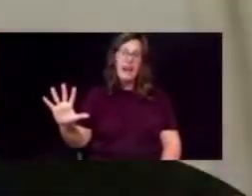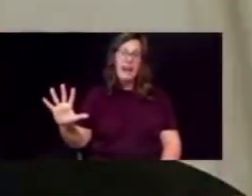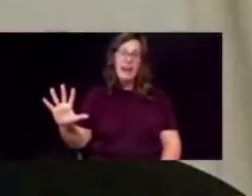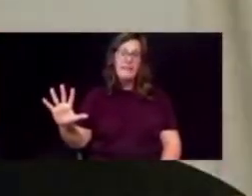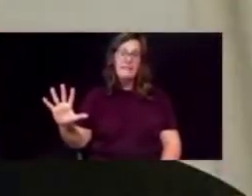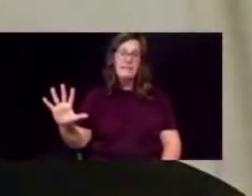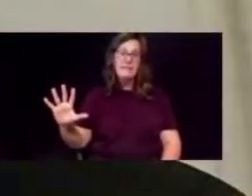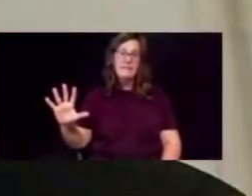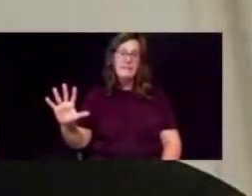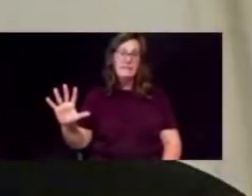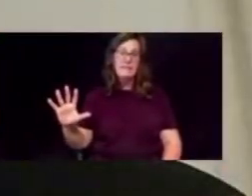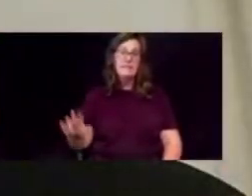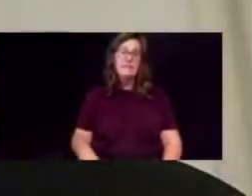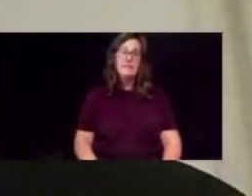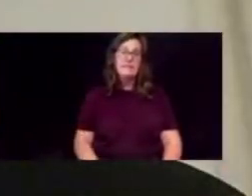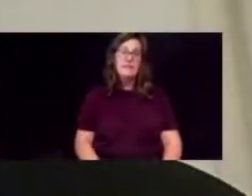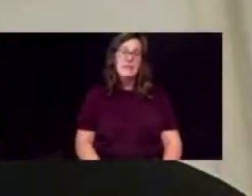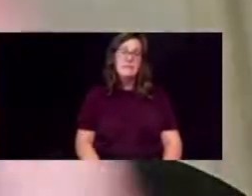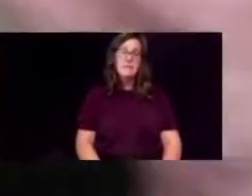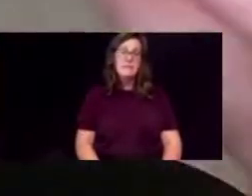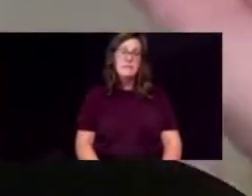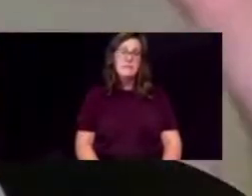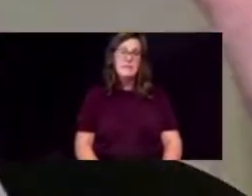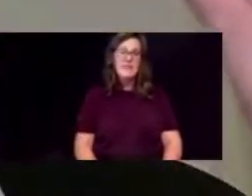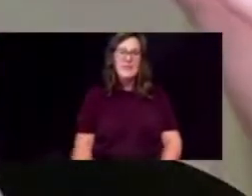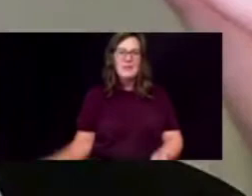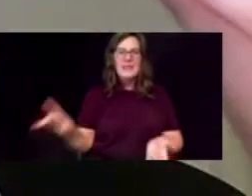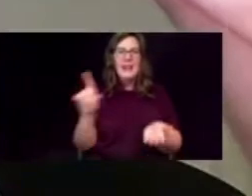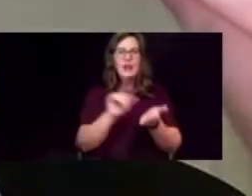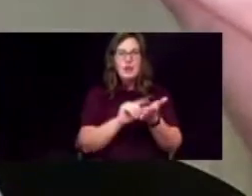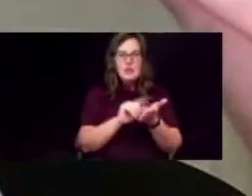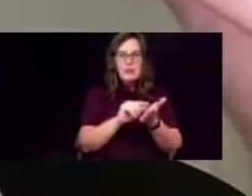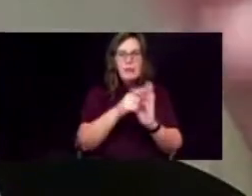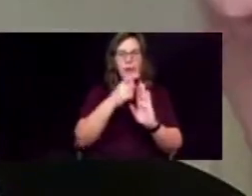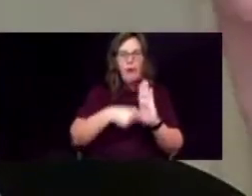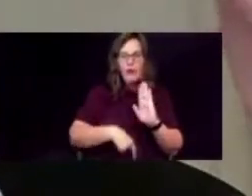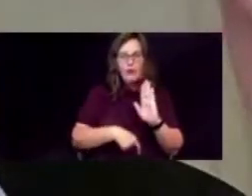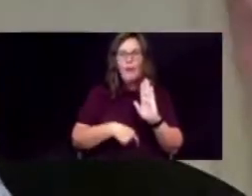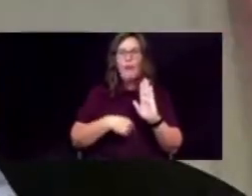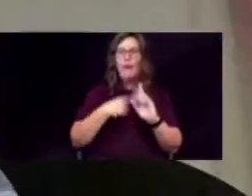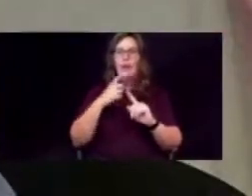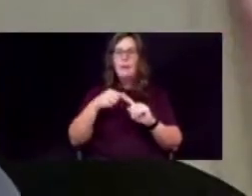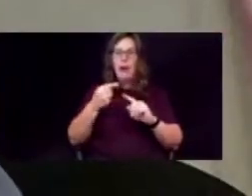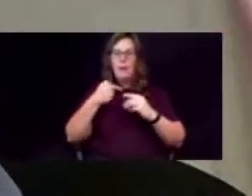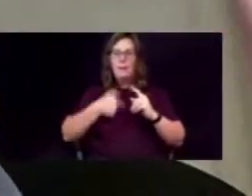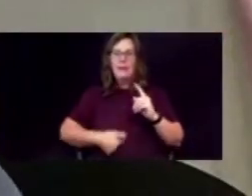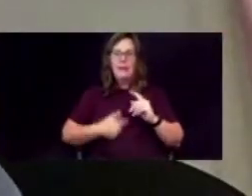um and there was this like newspaper article about me and it had like a big rainbow down my